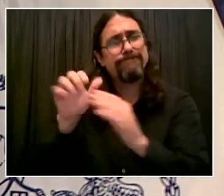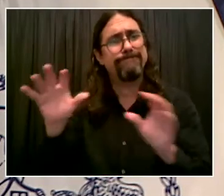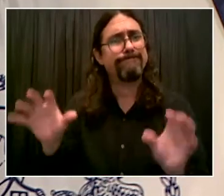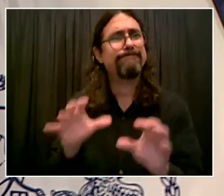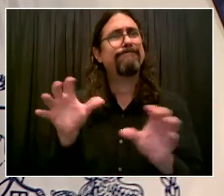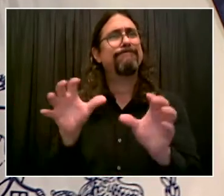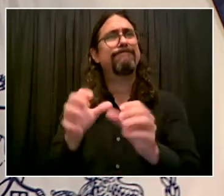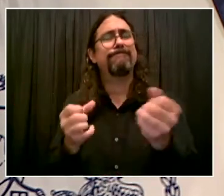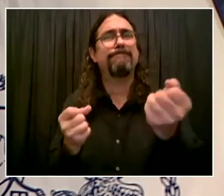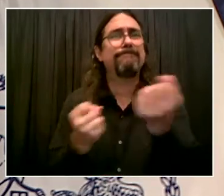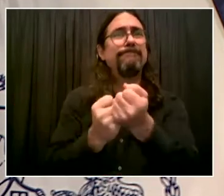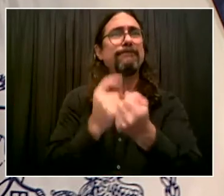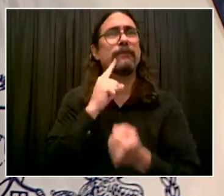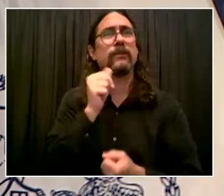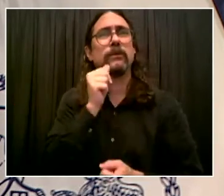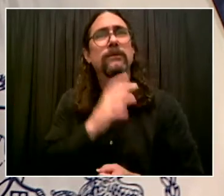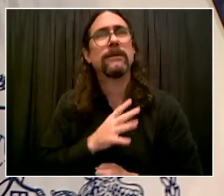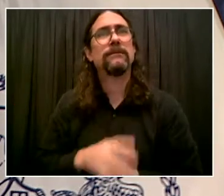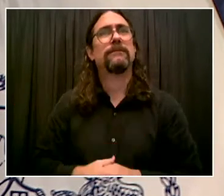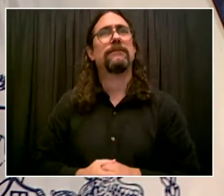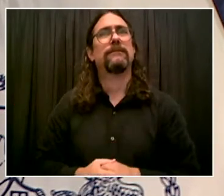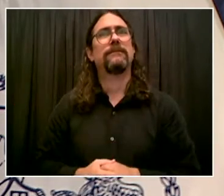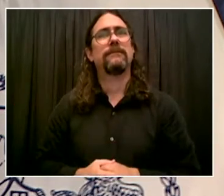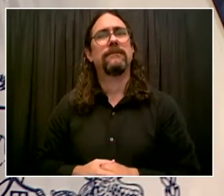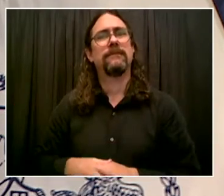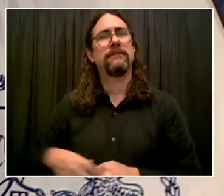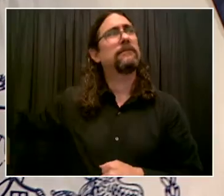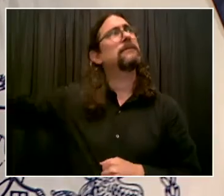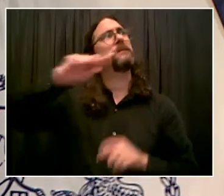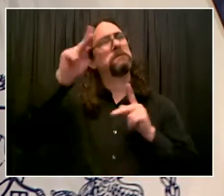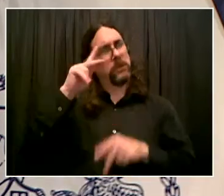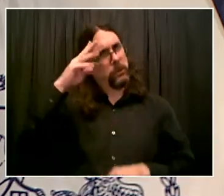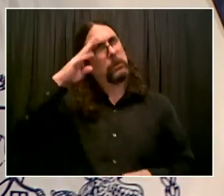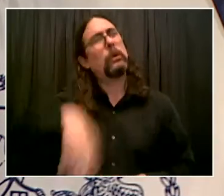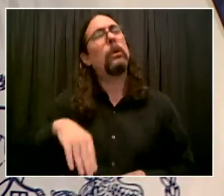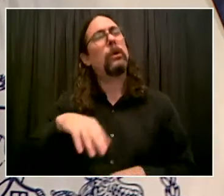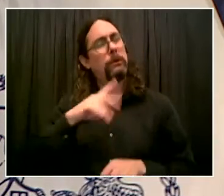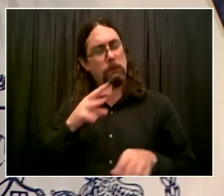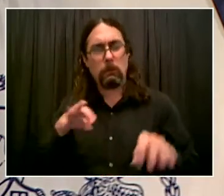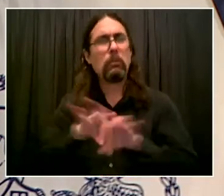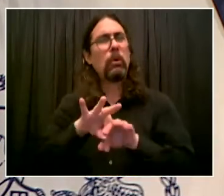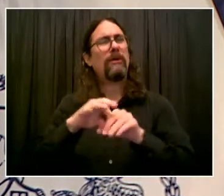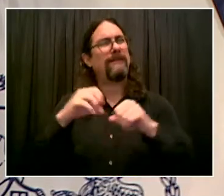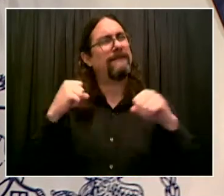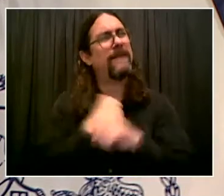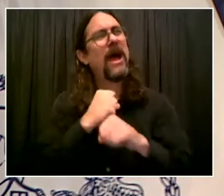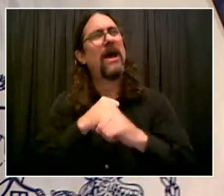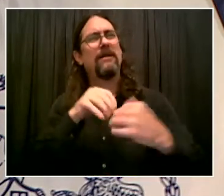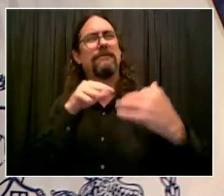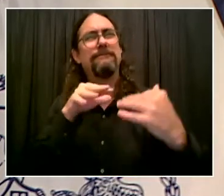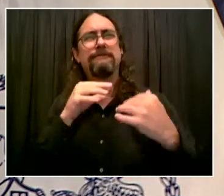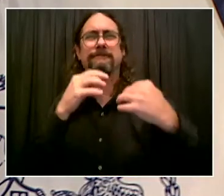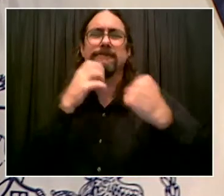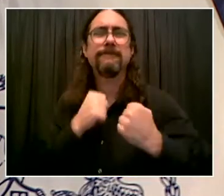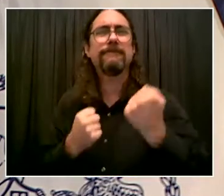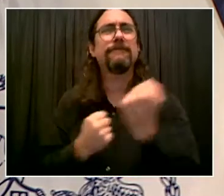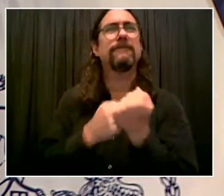SHOULDER TO SHOULDER. THERE IS NO QUEISTOTHN E AMERICAN PEOPLE WANT TO DEFEND THE RIGHTS OF MEWON.